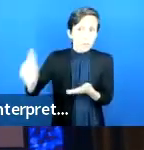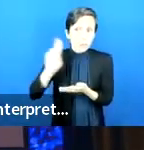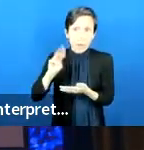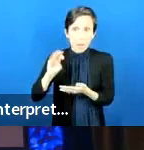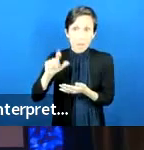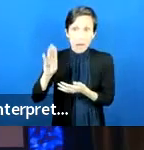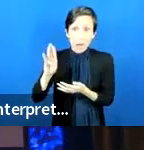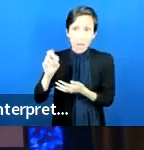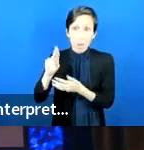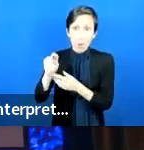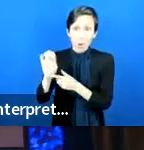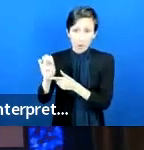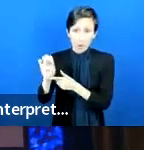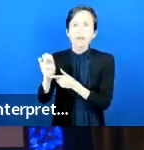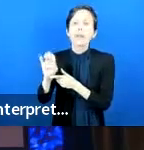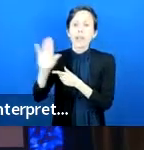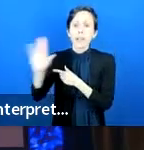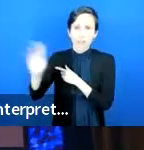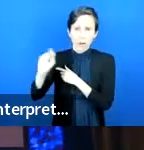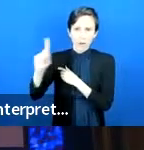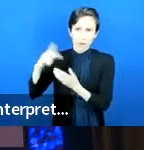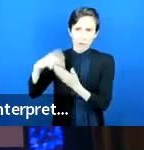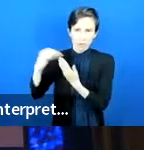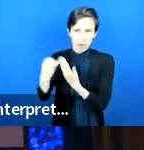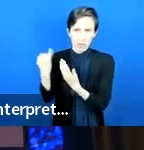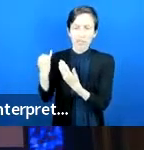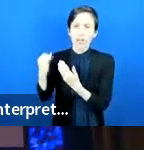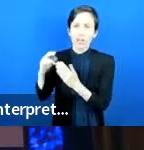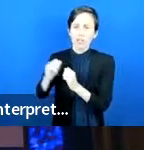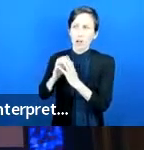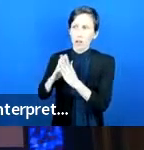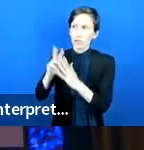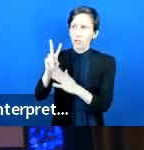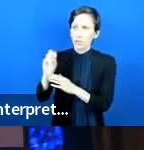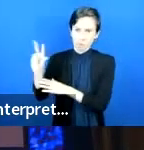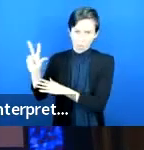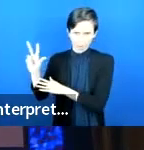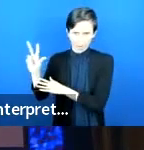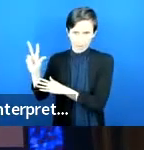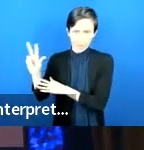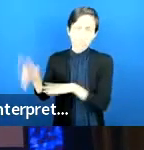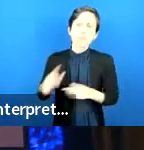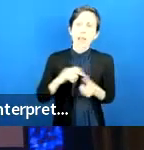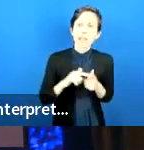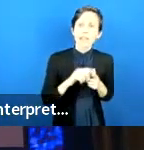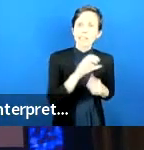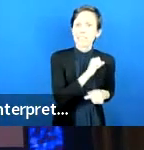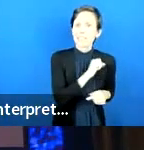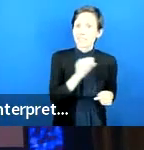And their neurodiversity project launched in 2003 and then the Stanford Neurodiversity Project